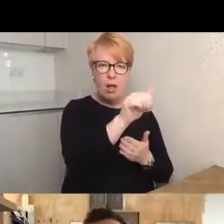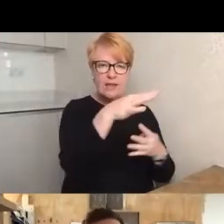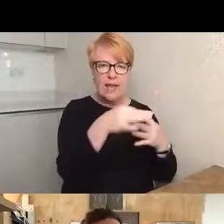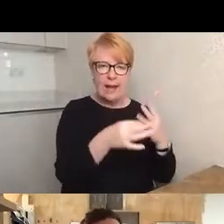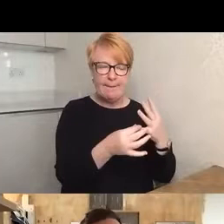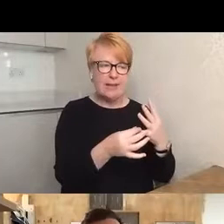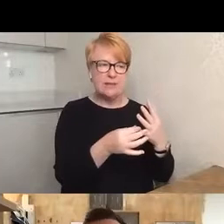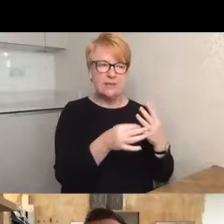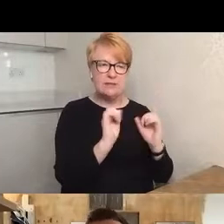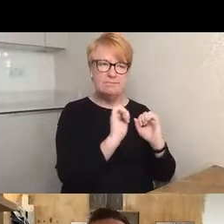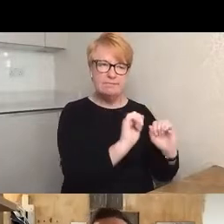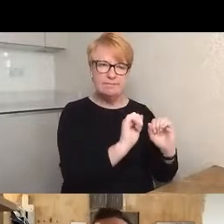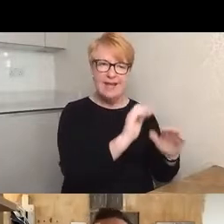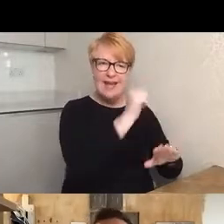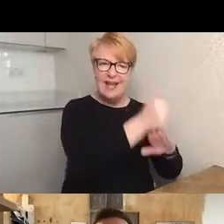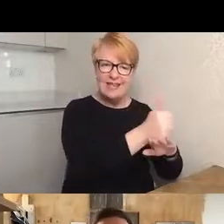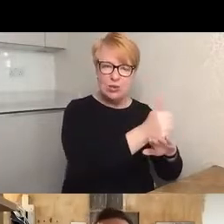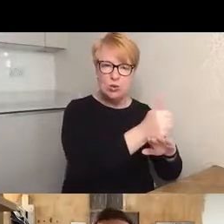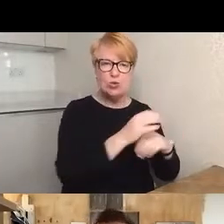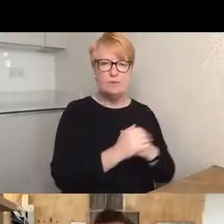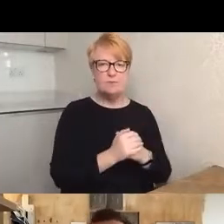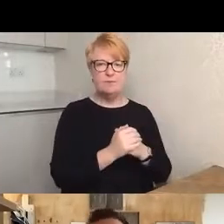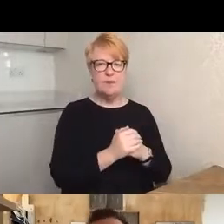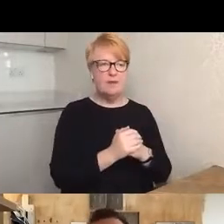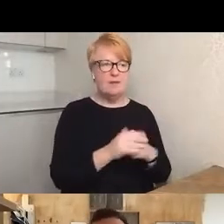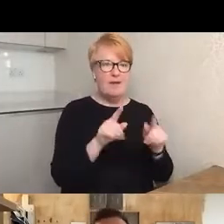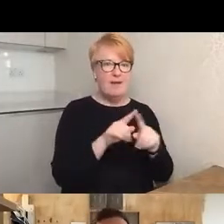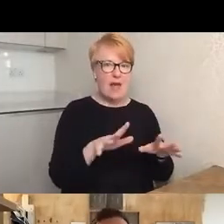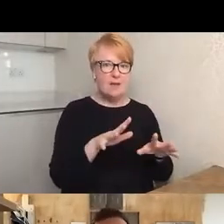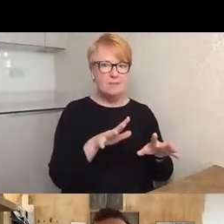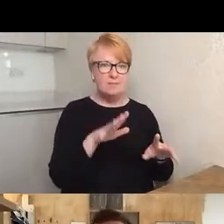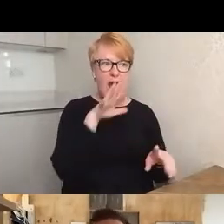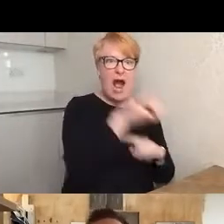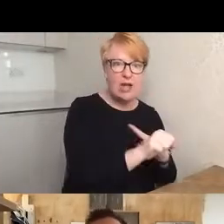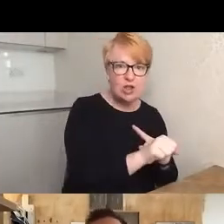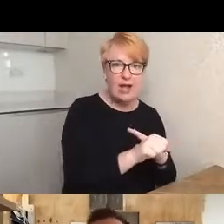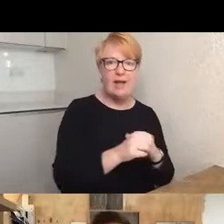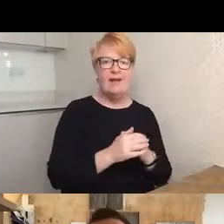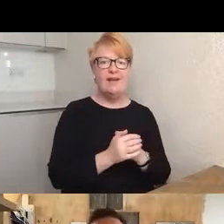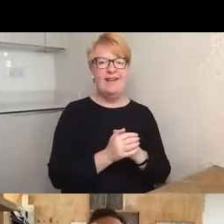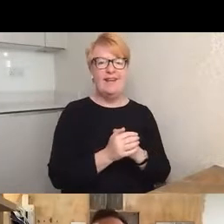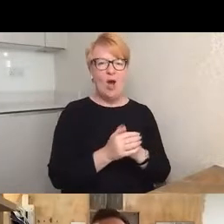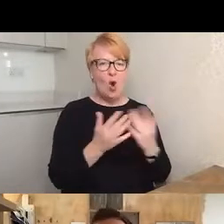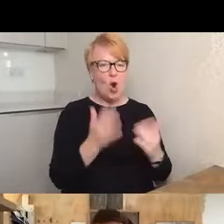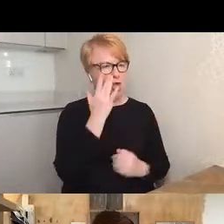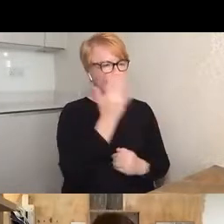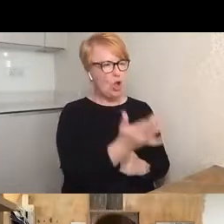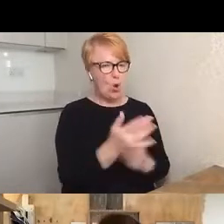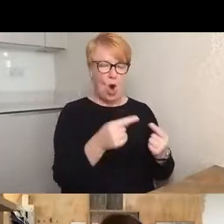of determine them or kind of hijack them or kind of somehow kind of, sort of show the contradictions in them. And so, from what Maria did